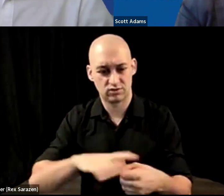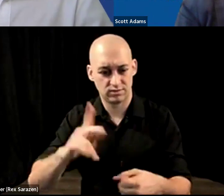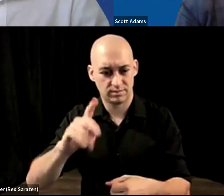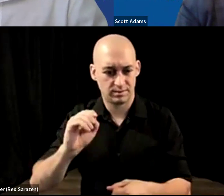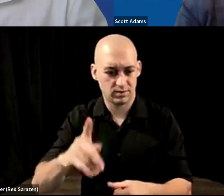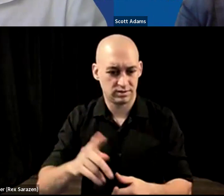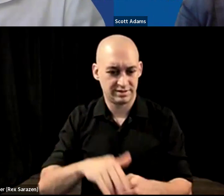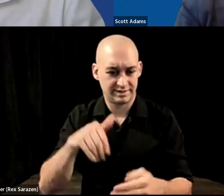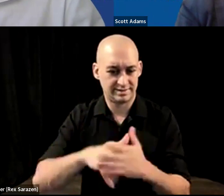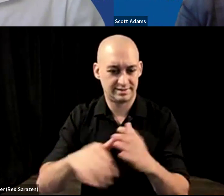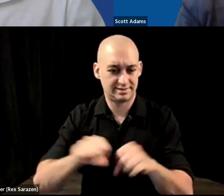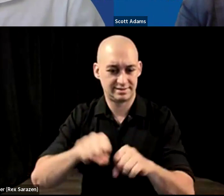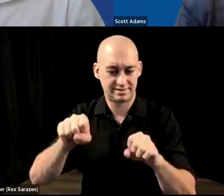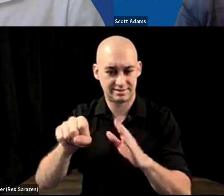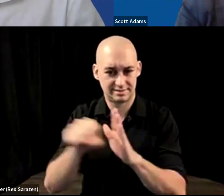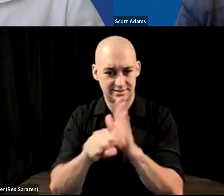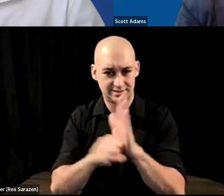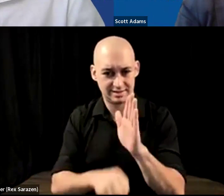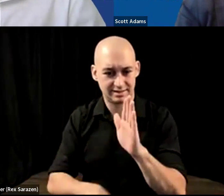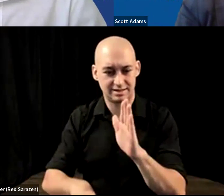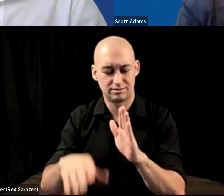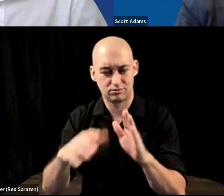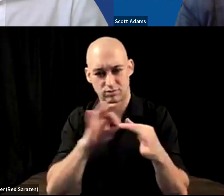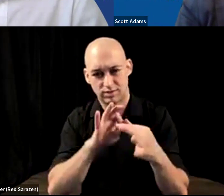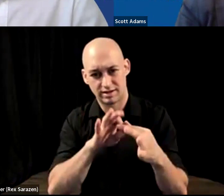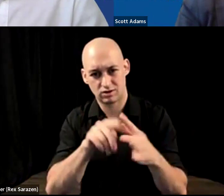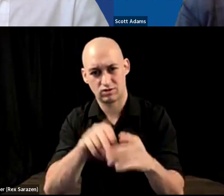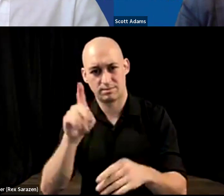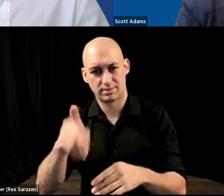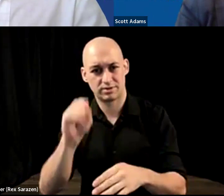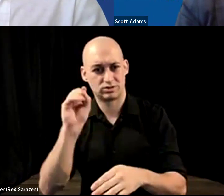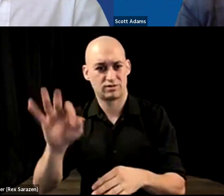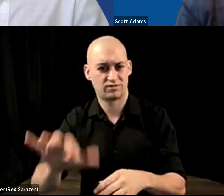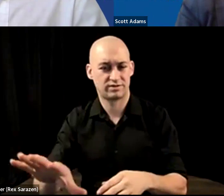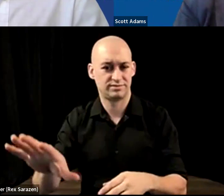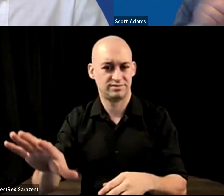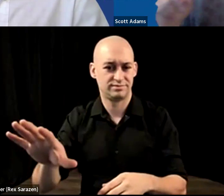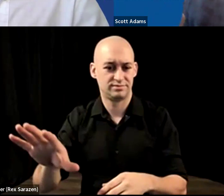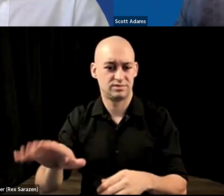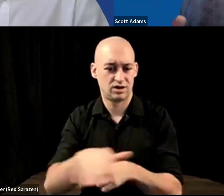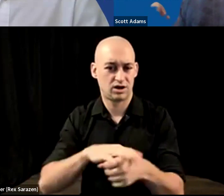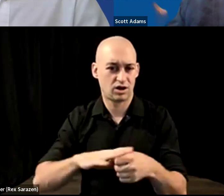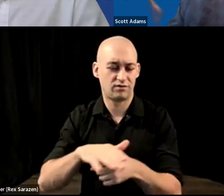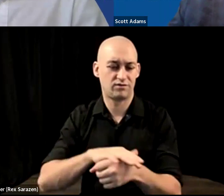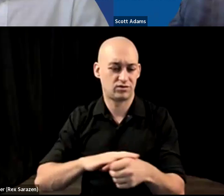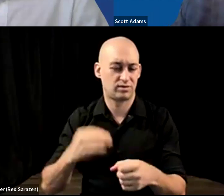the state in proportion to the population of covered are the members of covered population